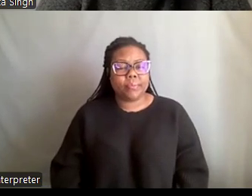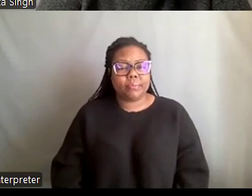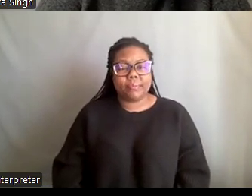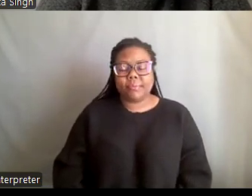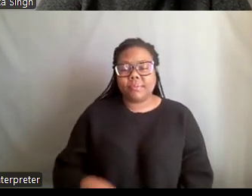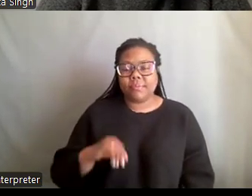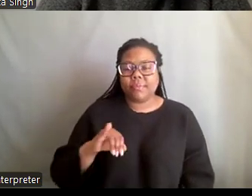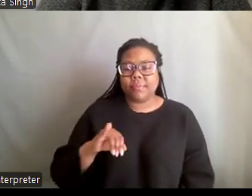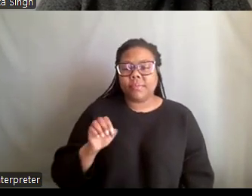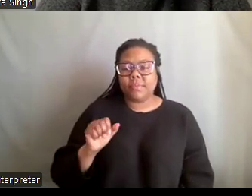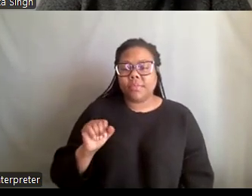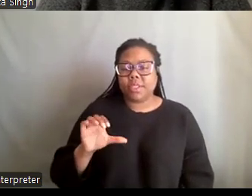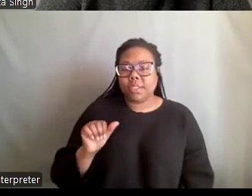That's some examples.